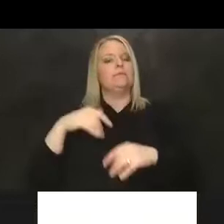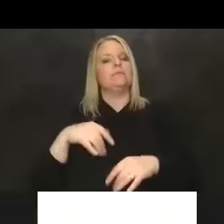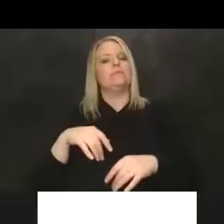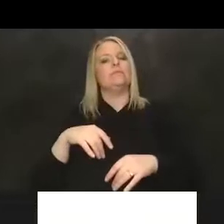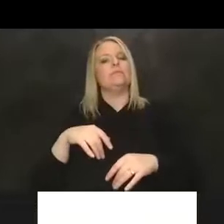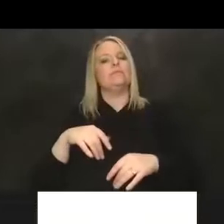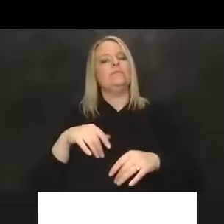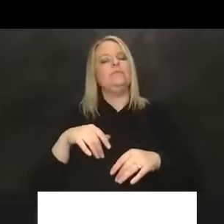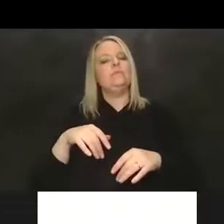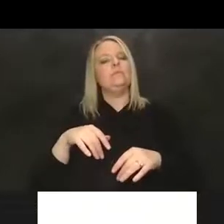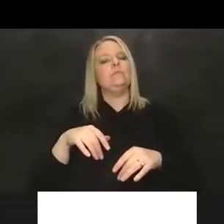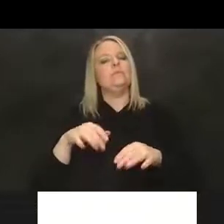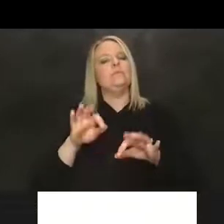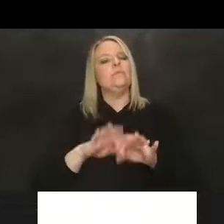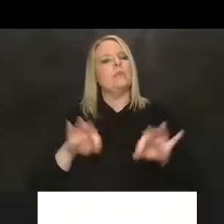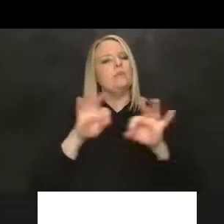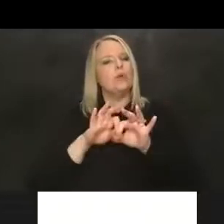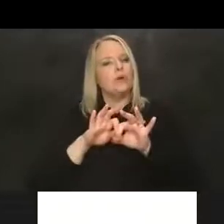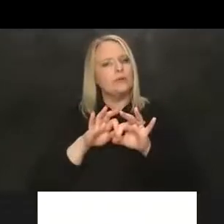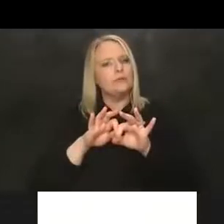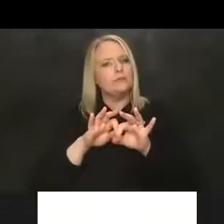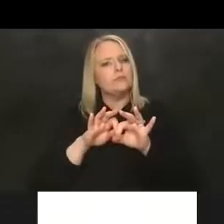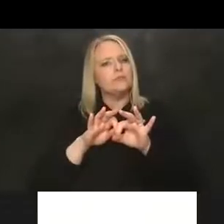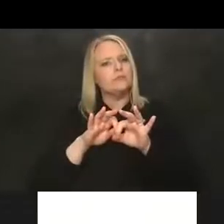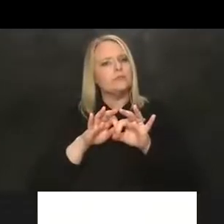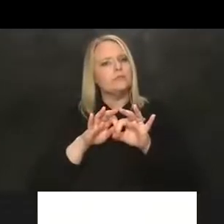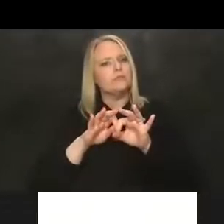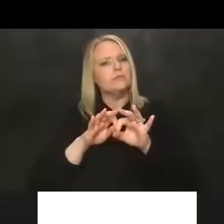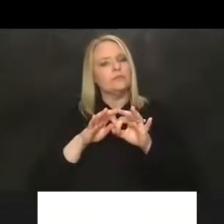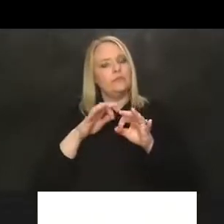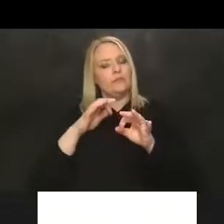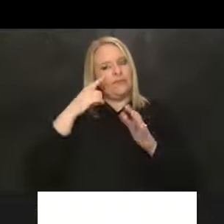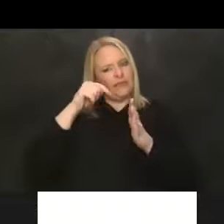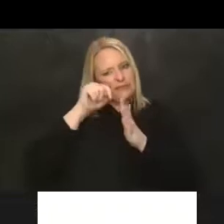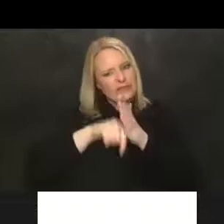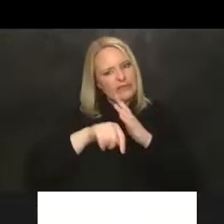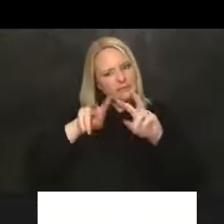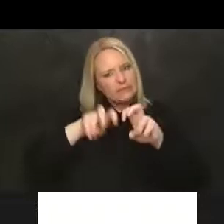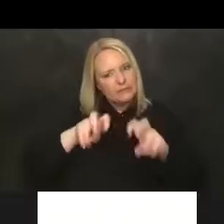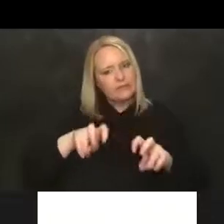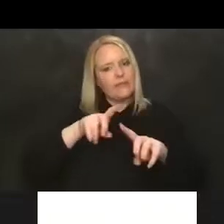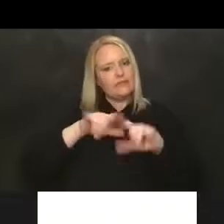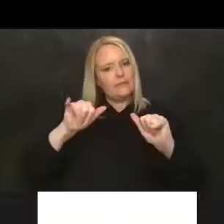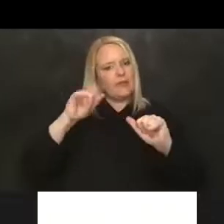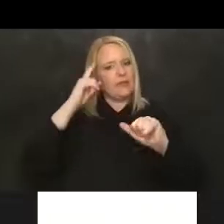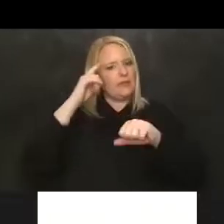I think not to be nitty-gritty, but to also be granular in that my disability is an acquired